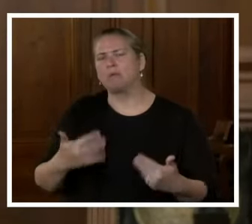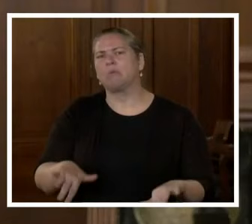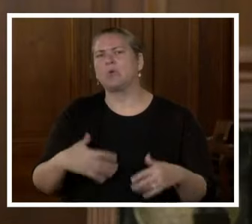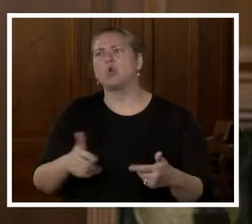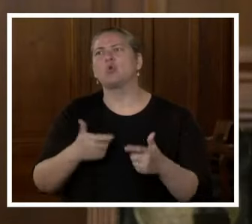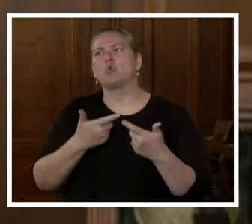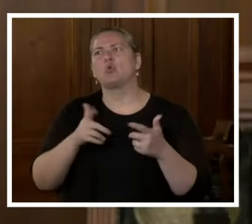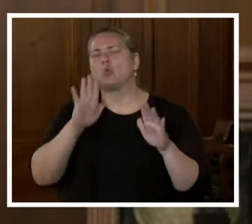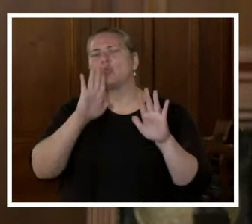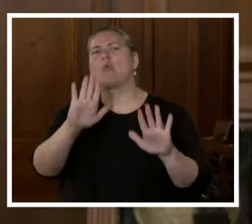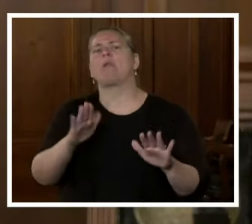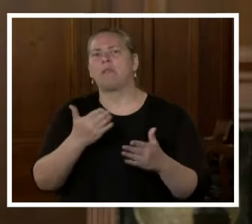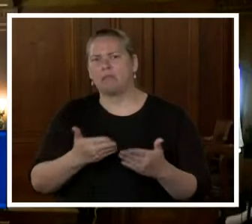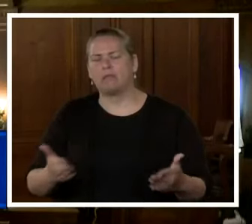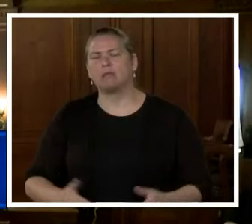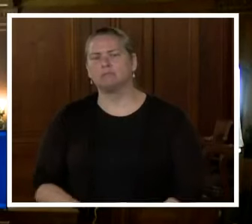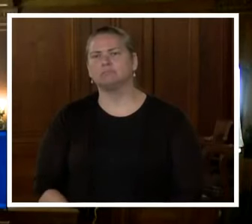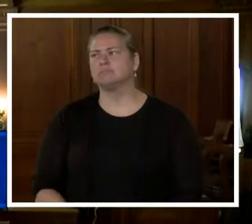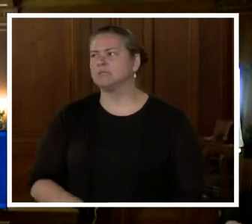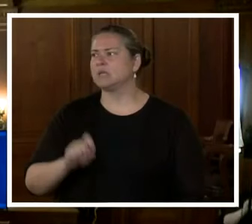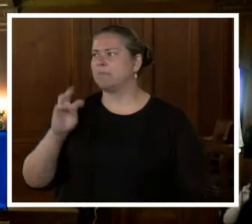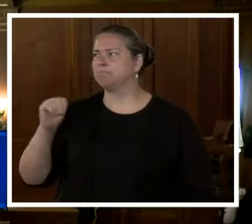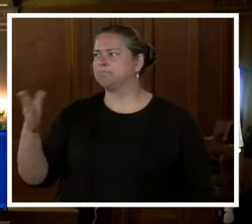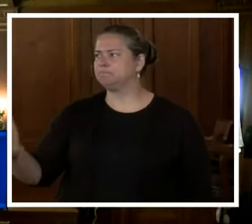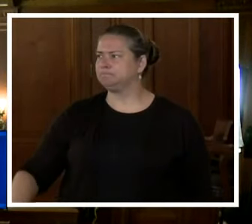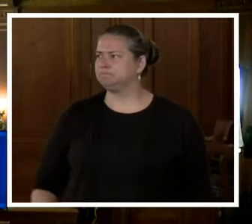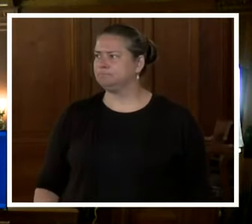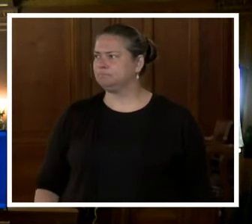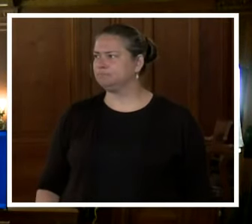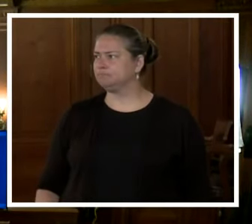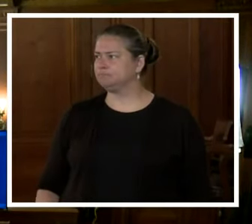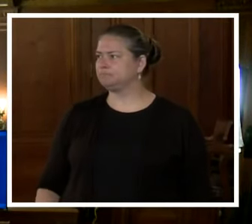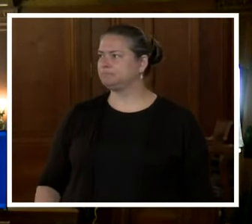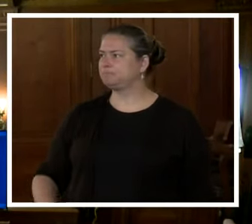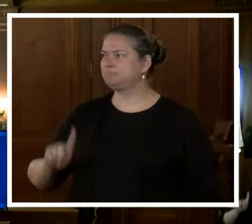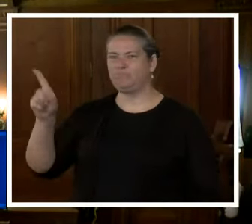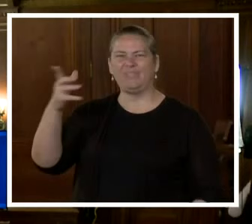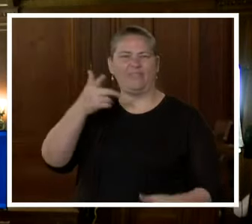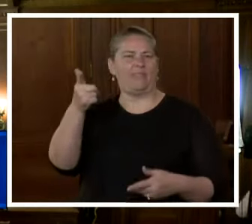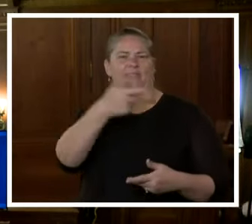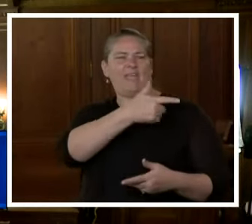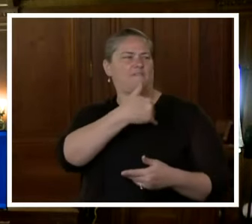IT'S TO DO THAT IN TERMS OF COVID-19, TO MAKE SURE WE COULD